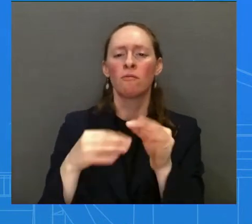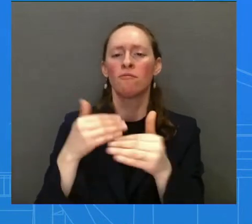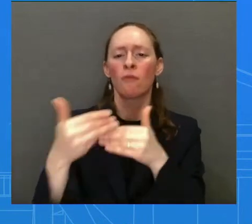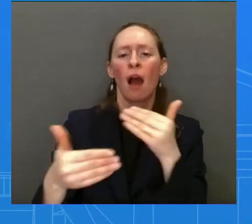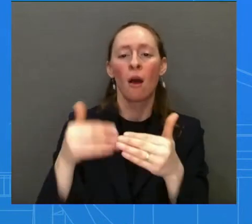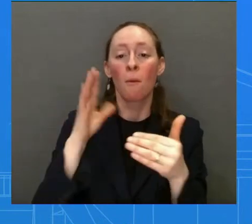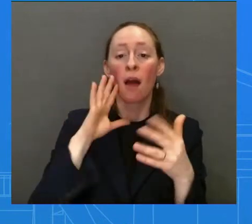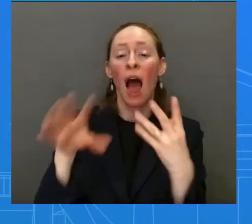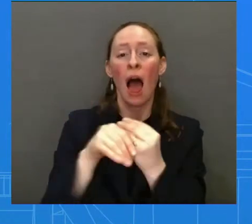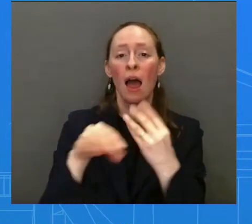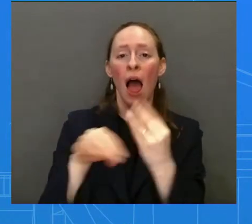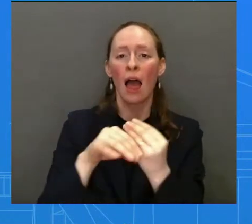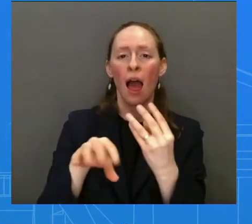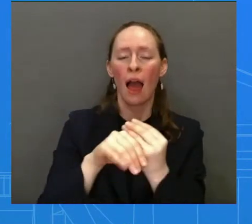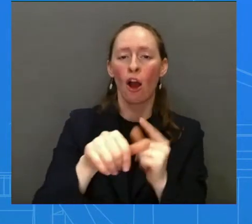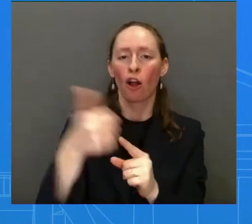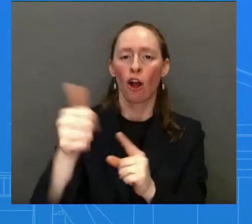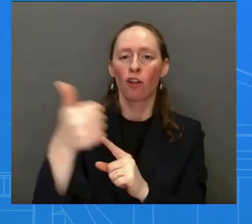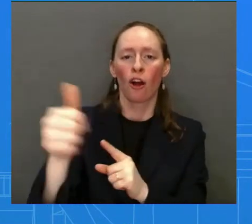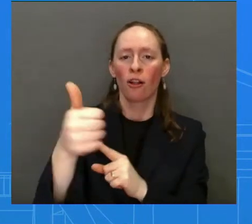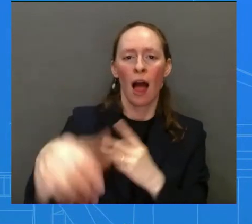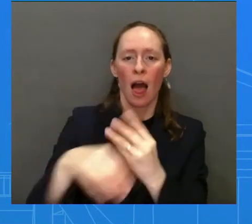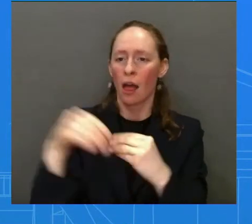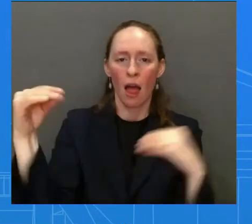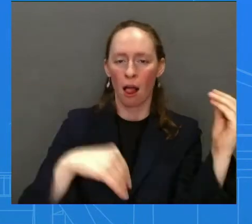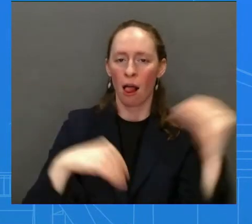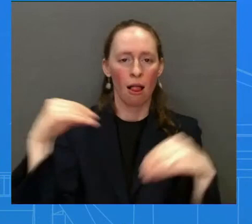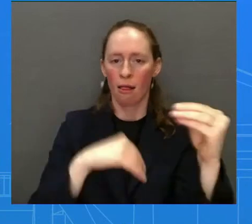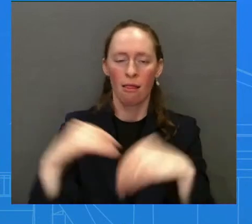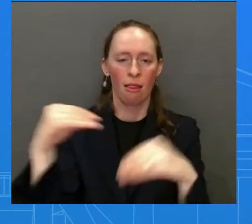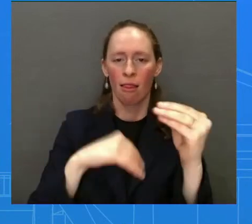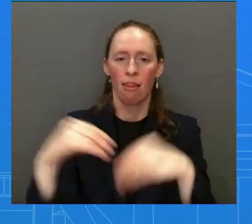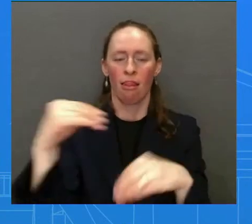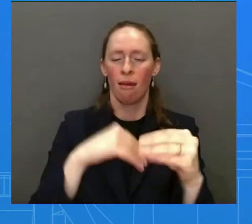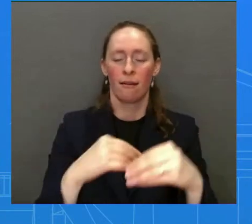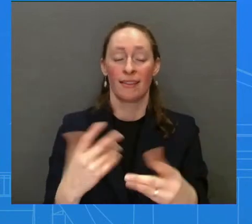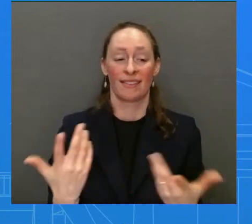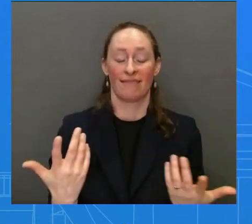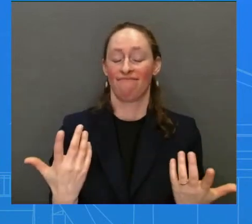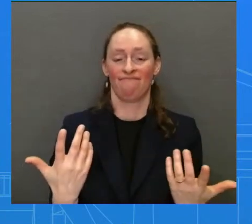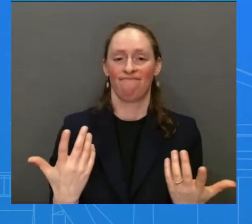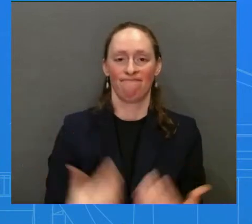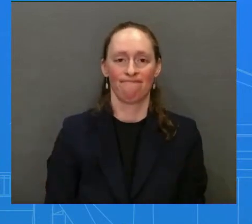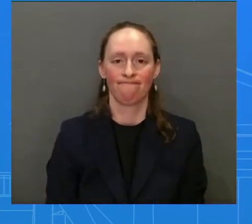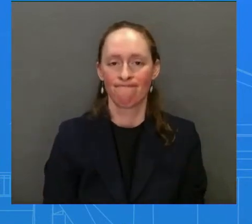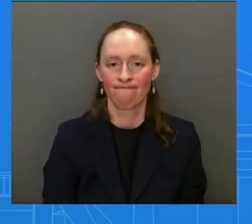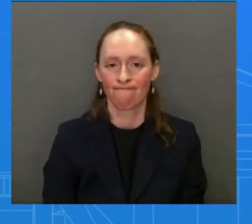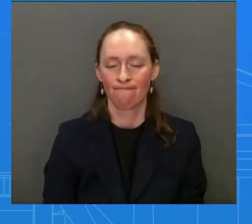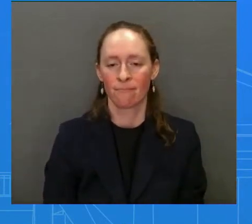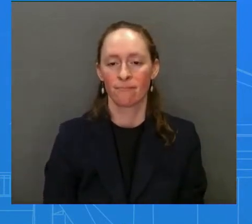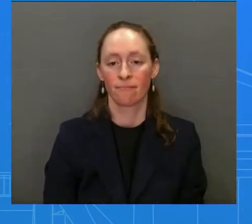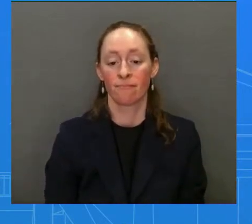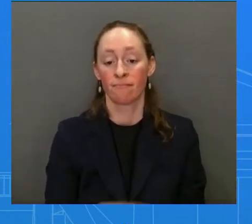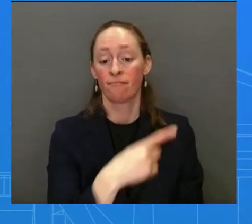Senate Republicans' month-long relentless campaign to sink the nomination of a qualified, again, military veteran.